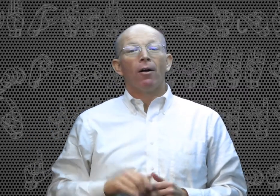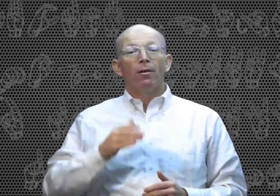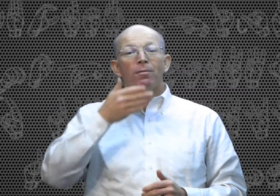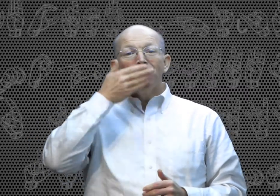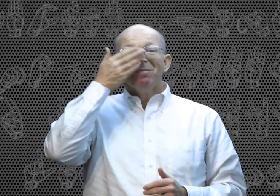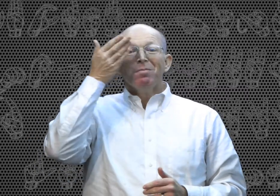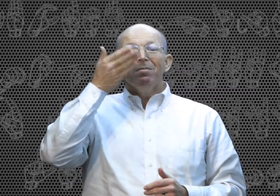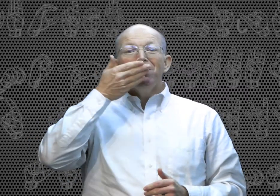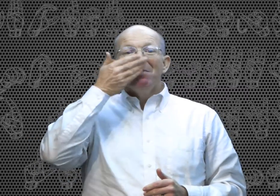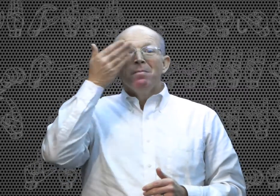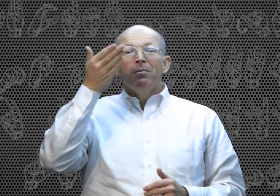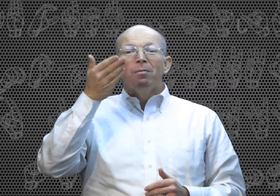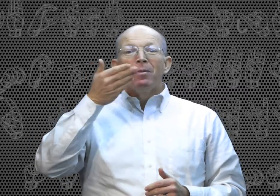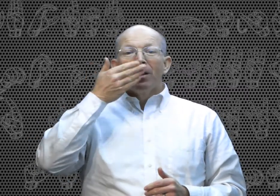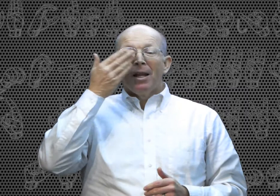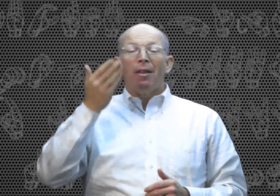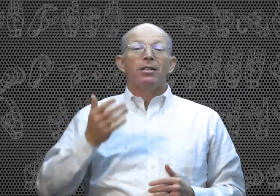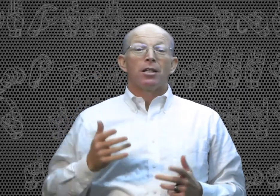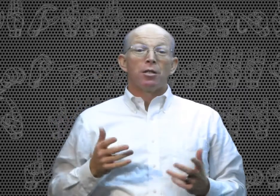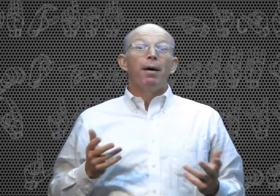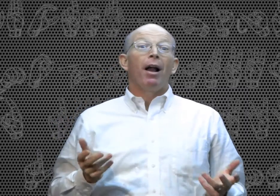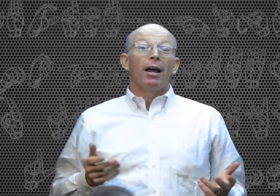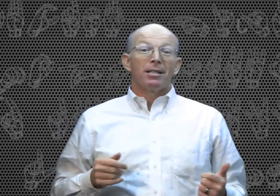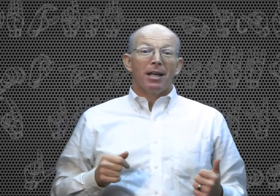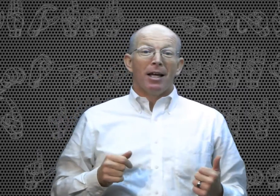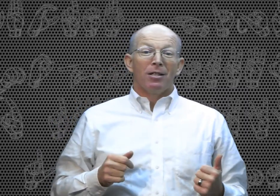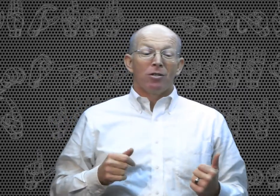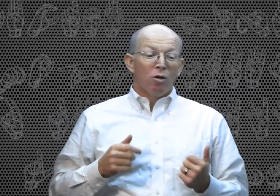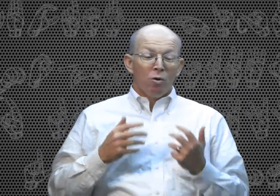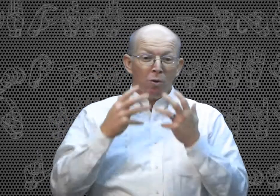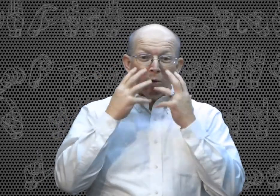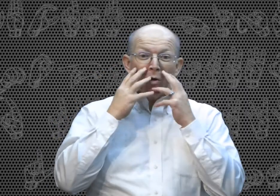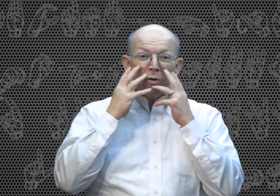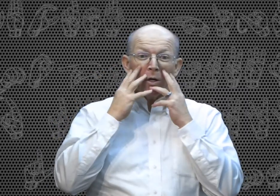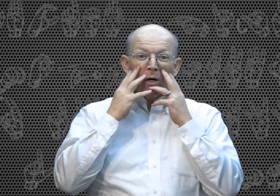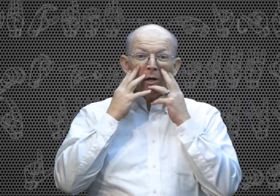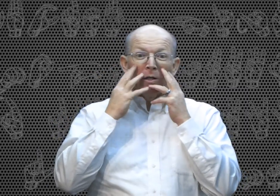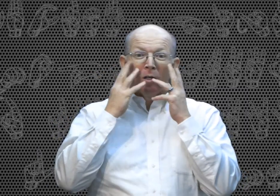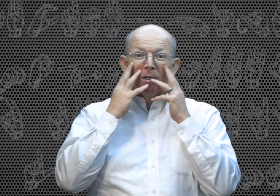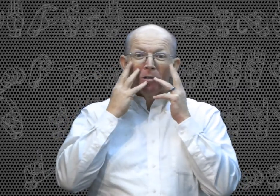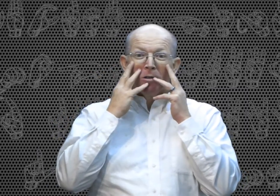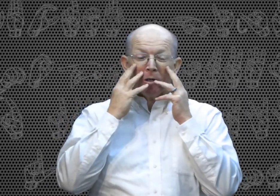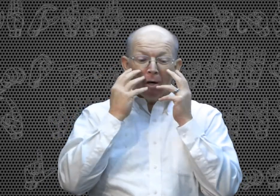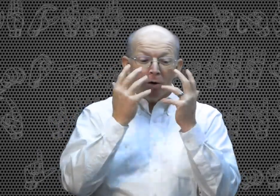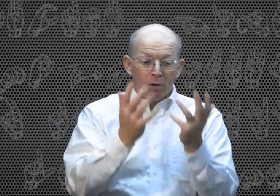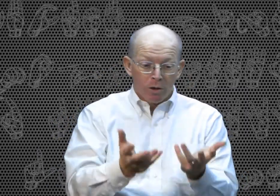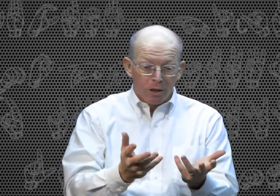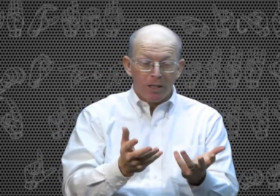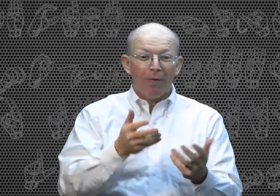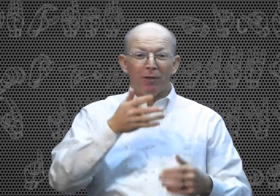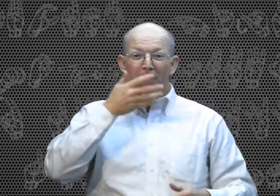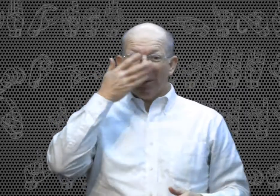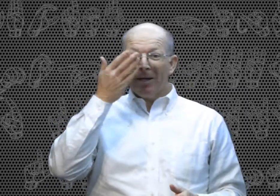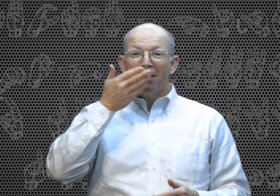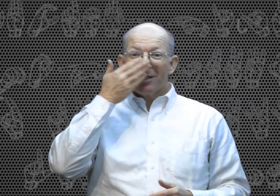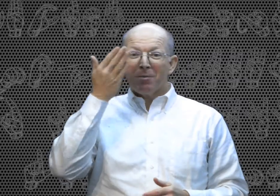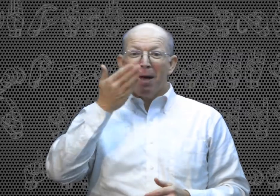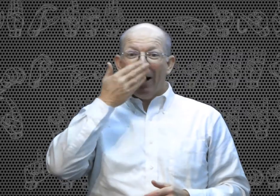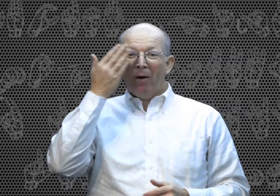SMELL - Now this is SMELL as in to use your nose to sniff something.